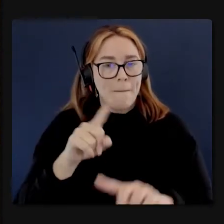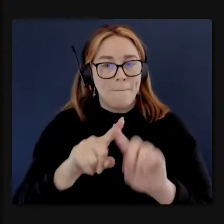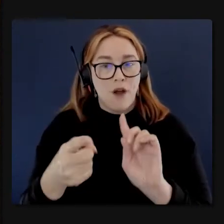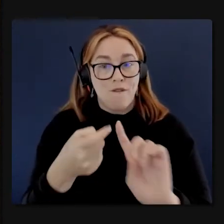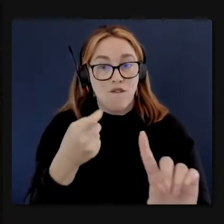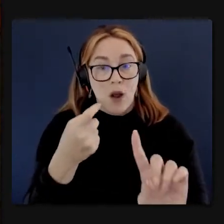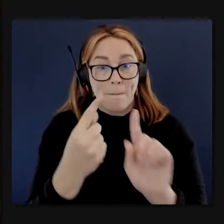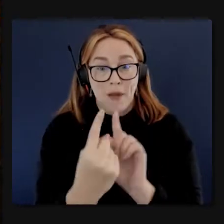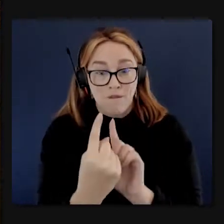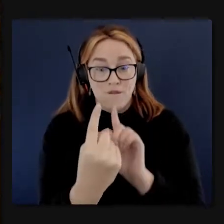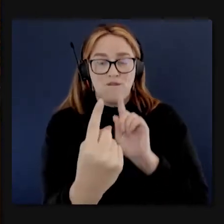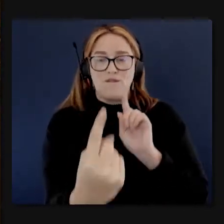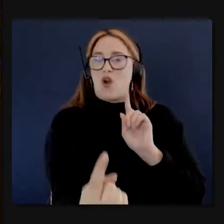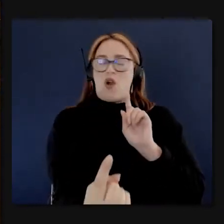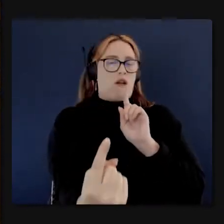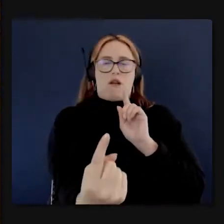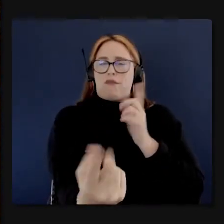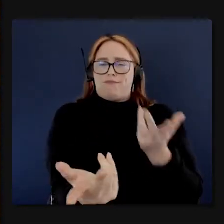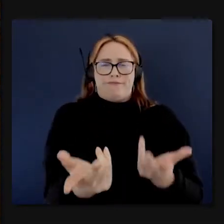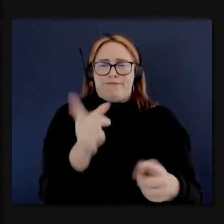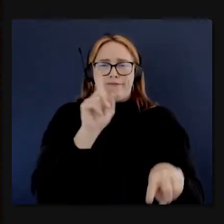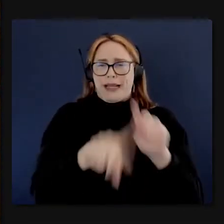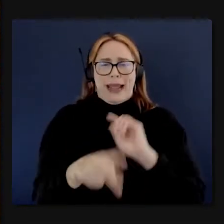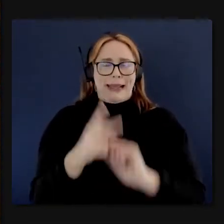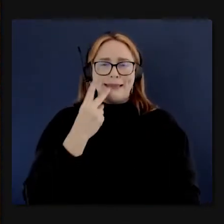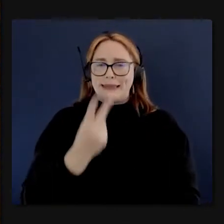but you cannot see that at a distance.